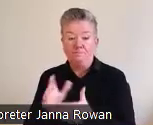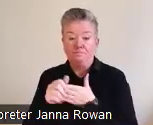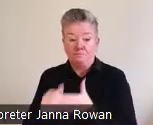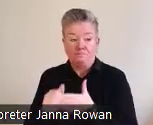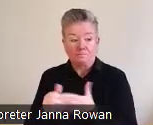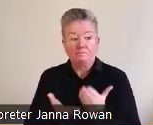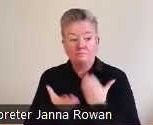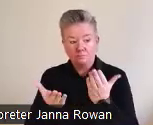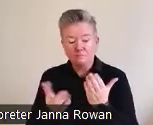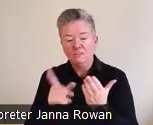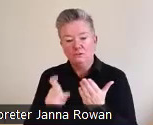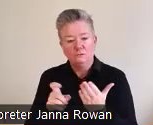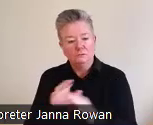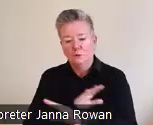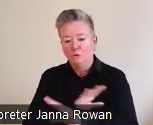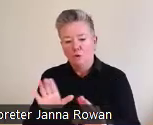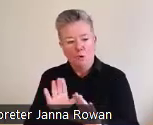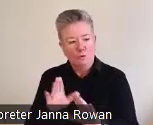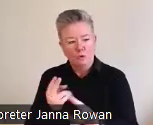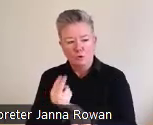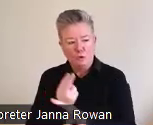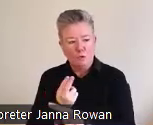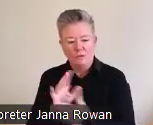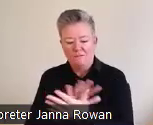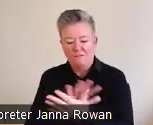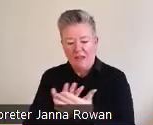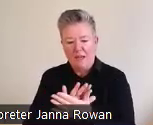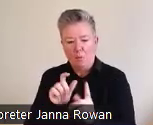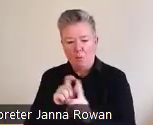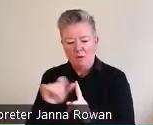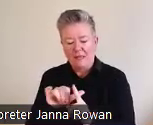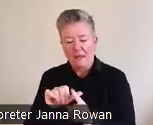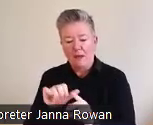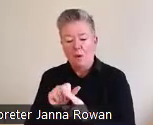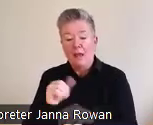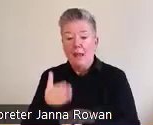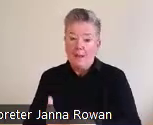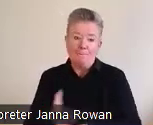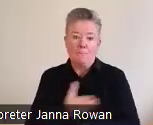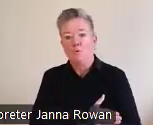we should avoid vague words like improve, understand,